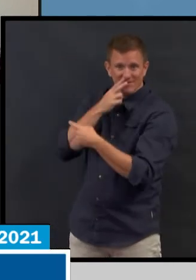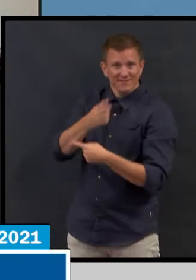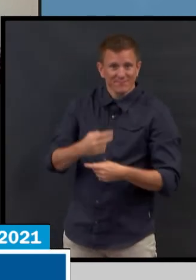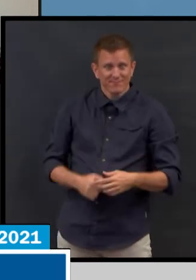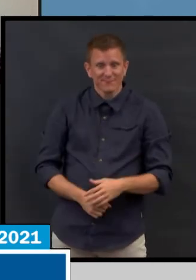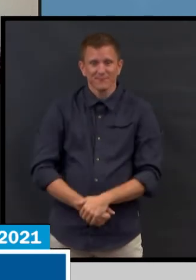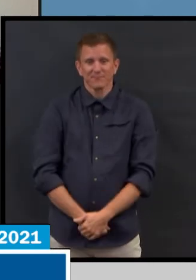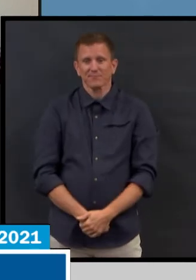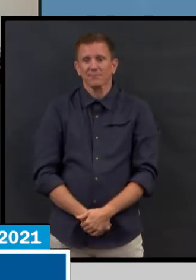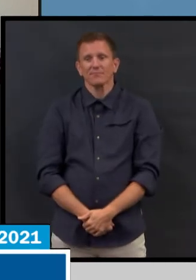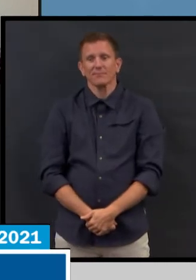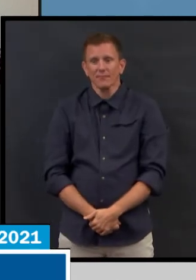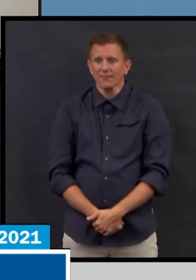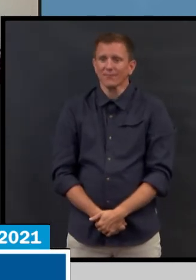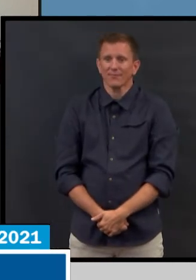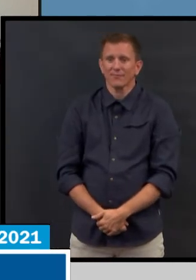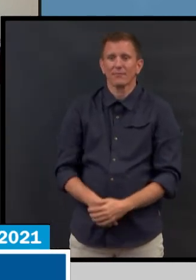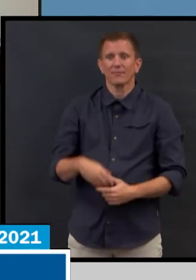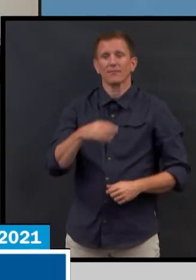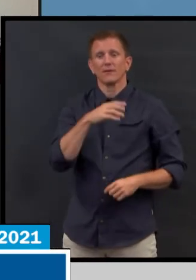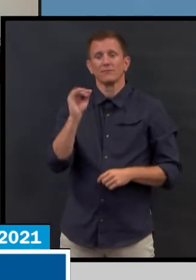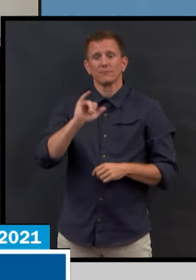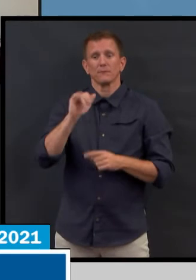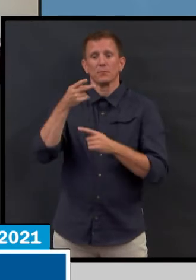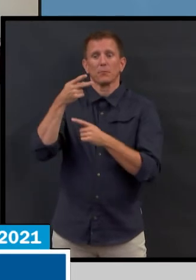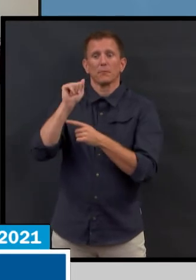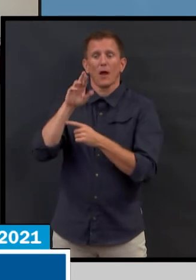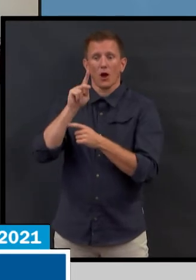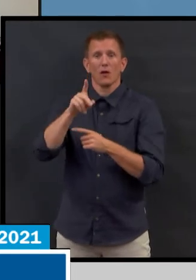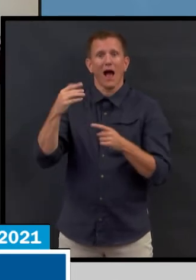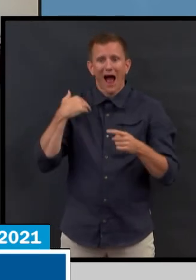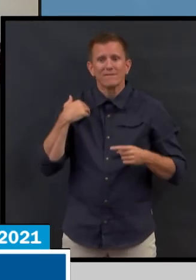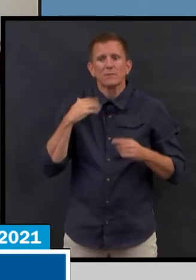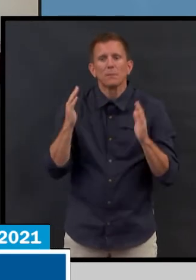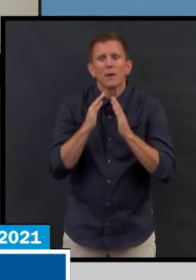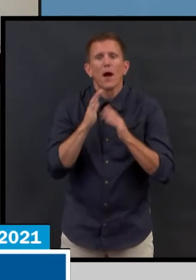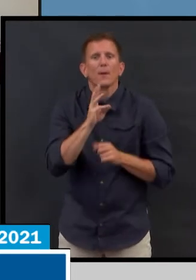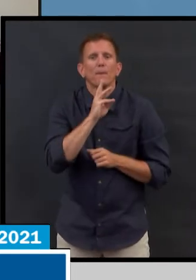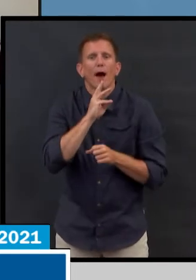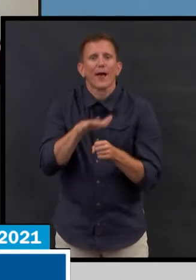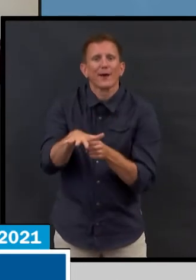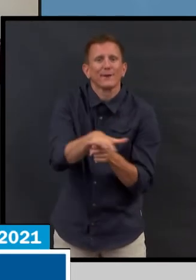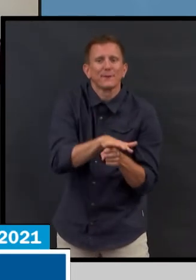the park includes a small interactive water play area shade structure and picnic tables